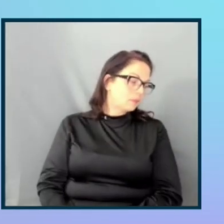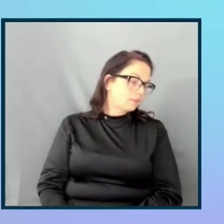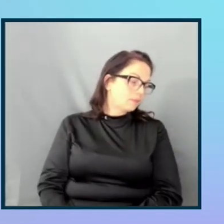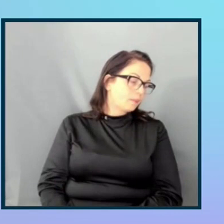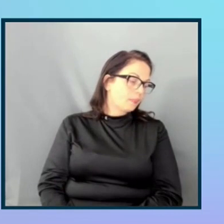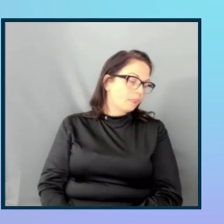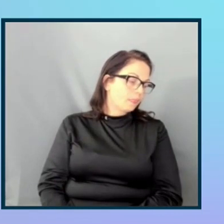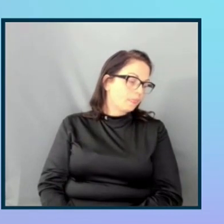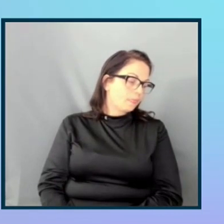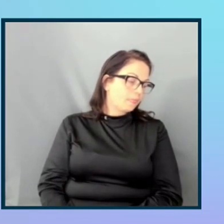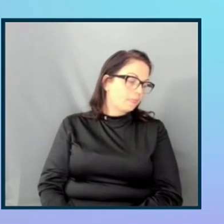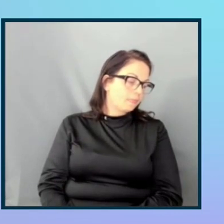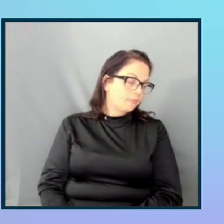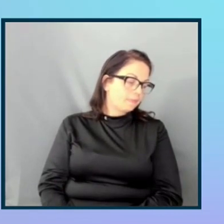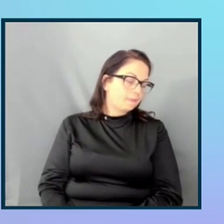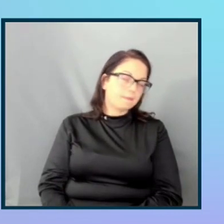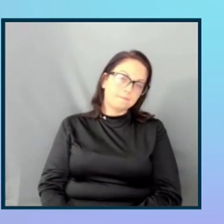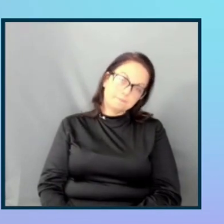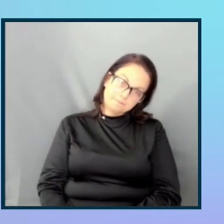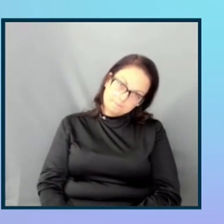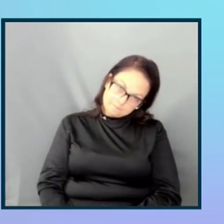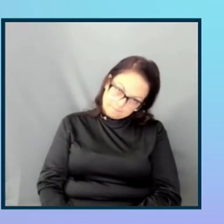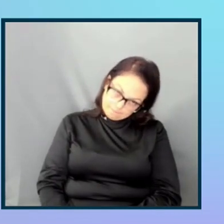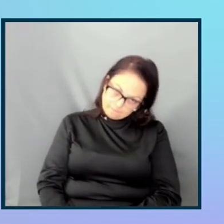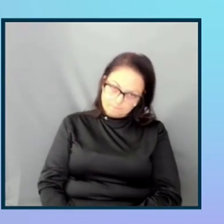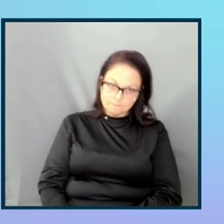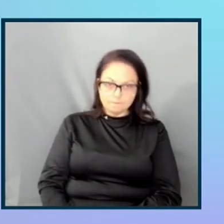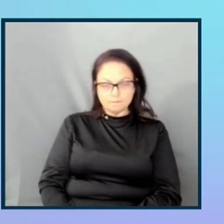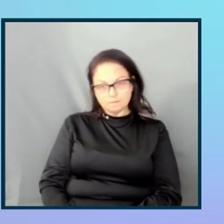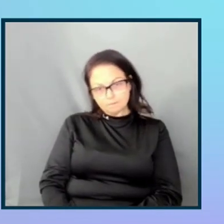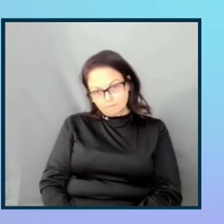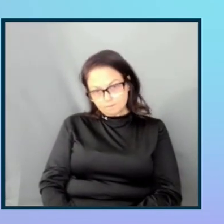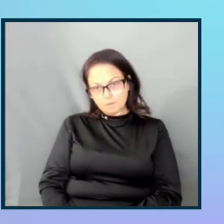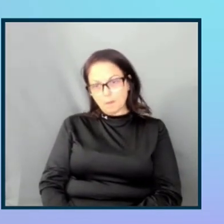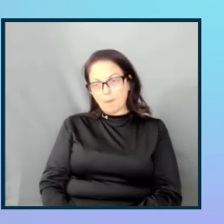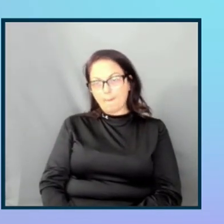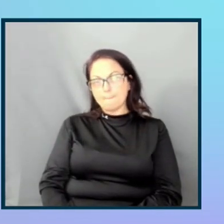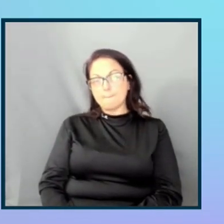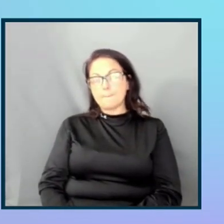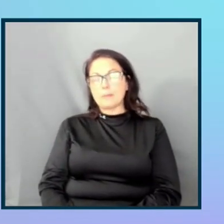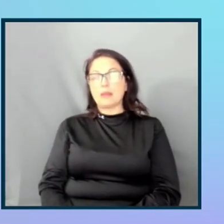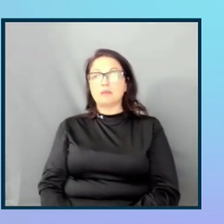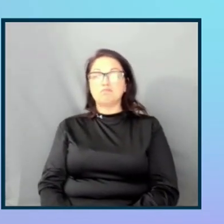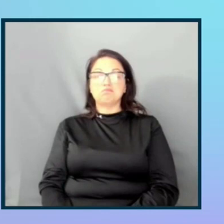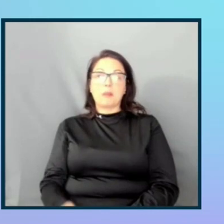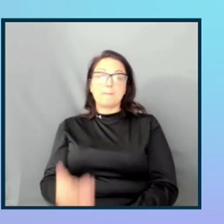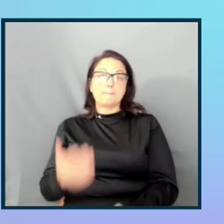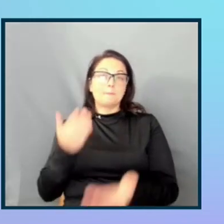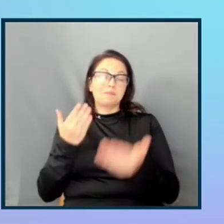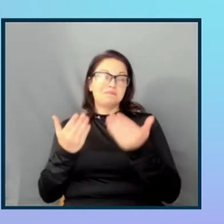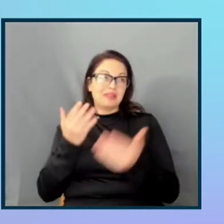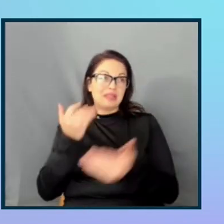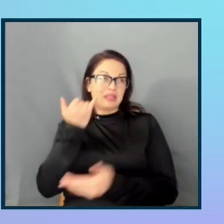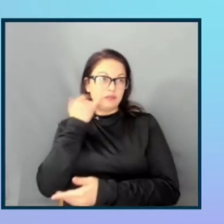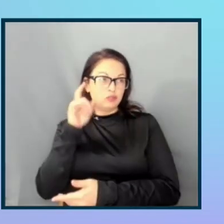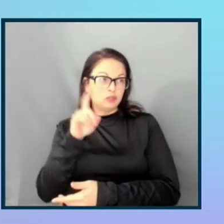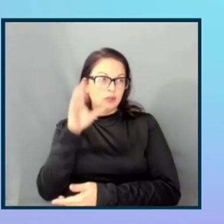The question around whether you should look for the numbers is a difficult question, 'cause it depend on your product